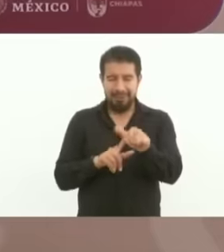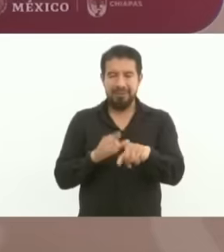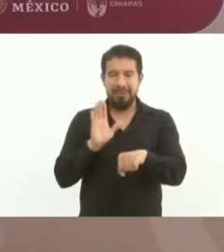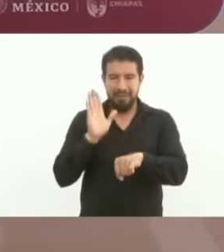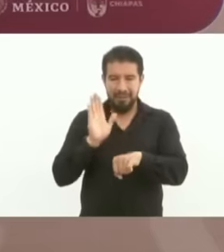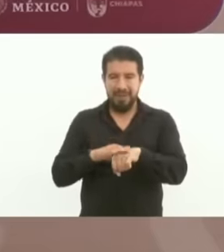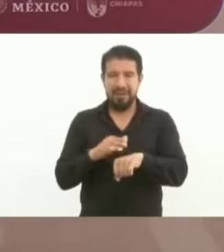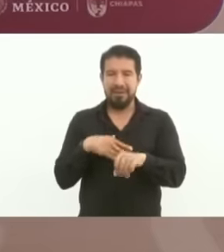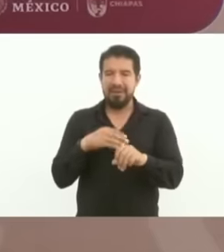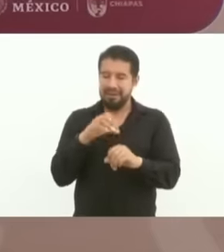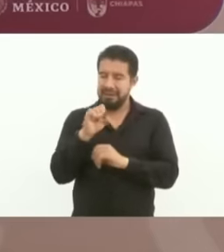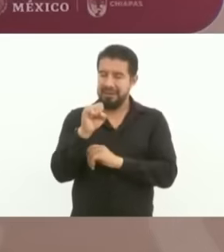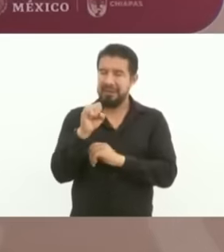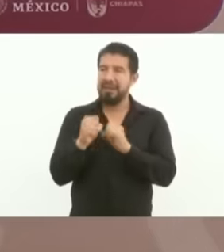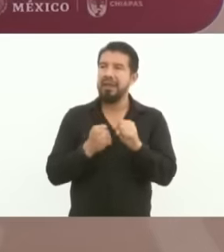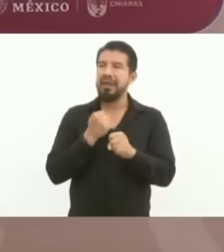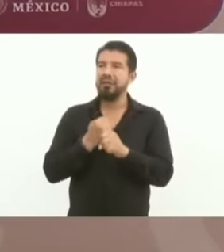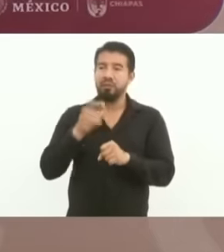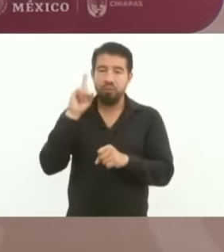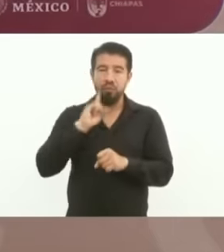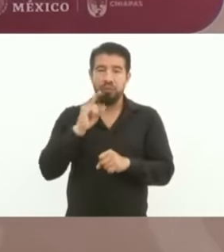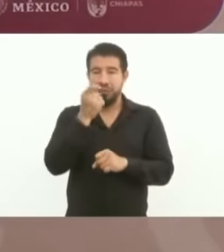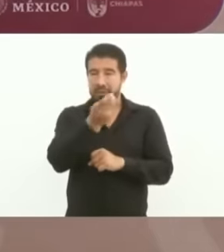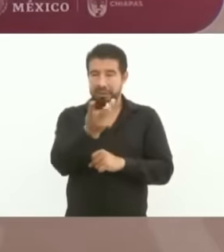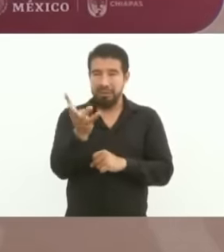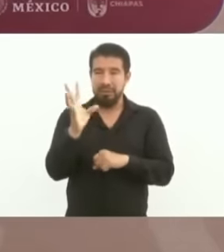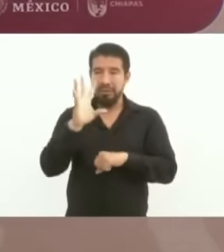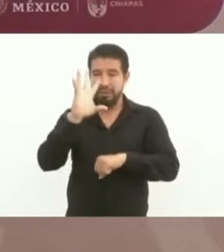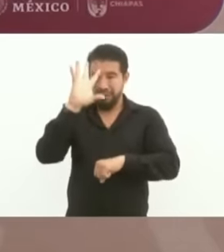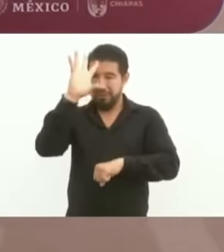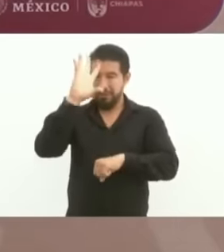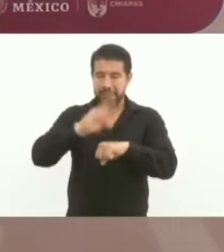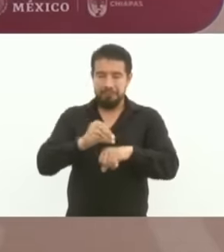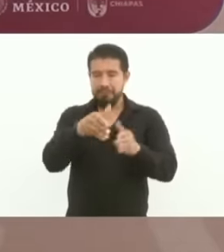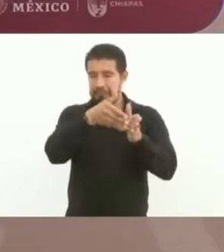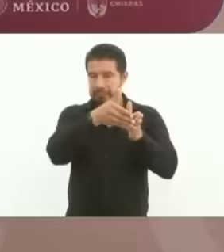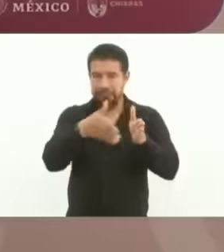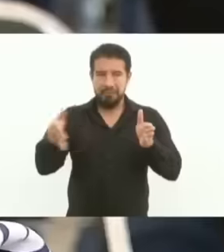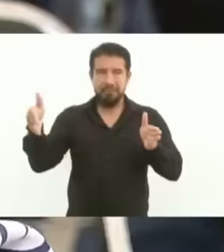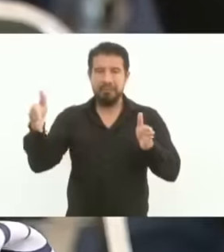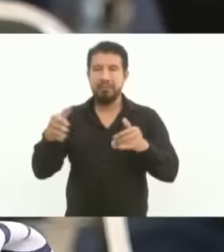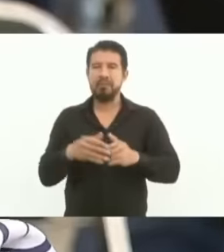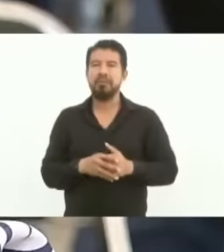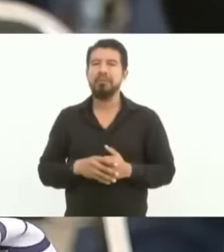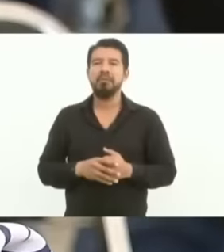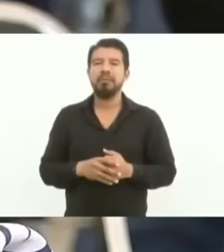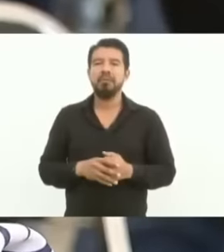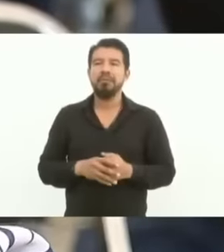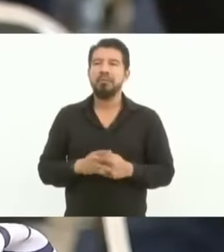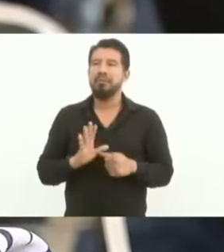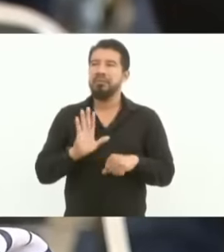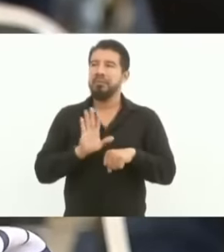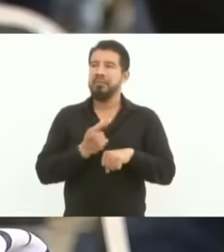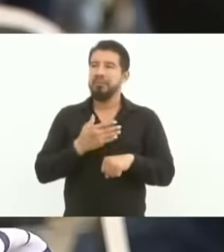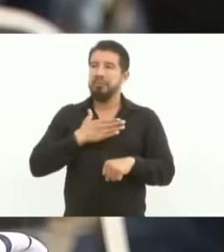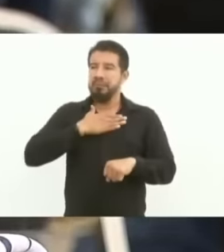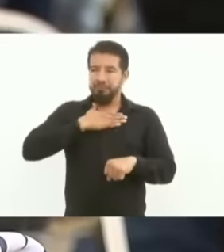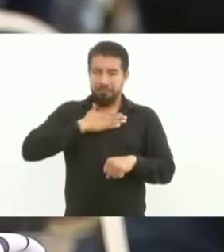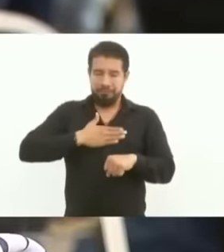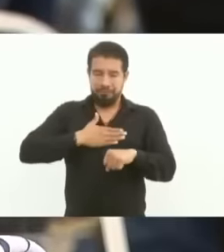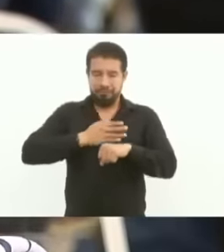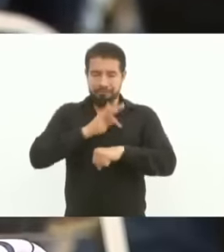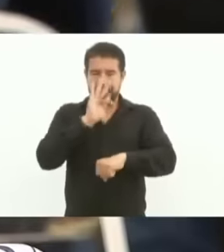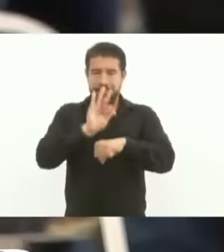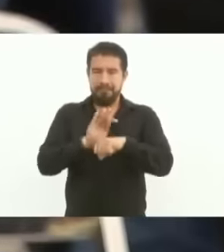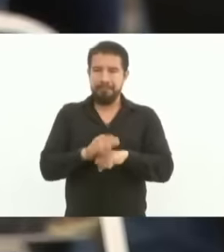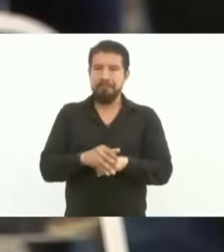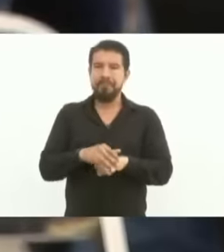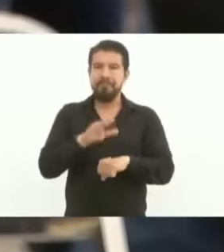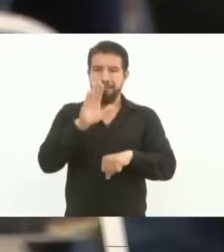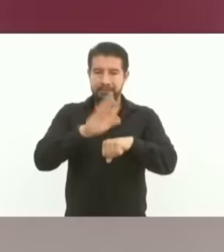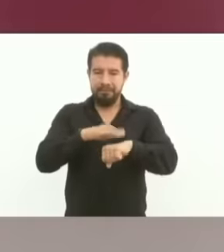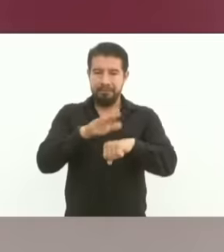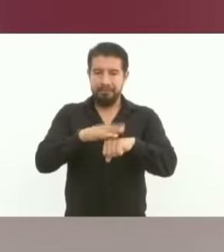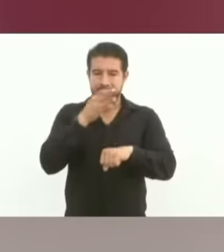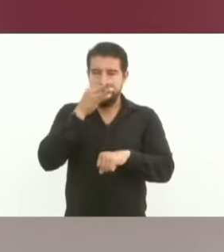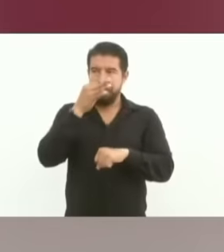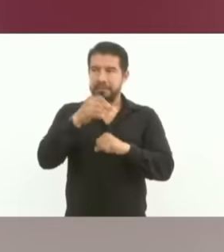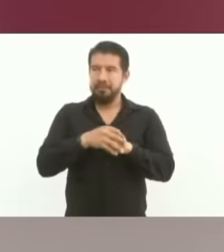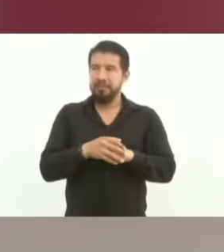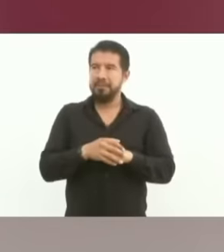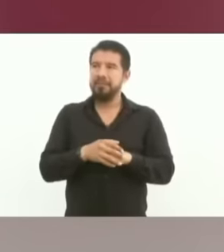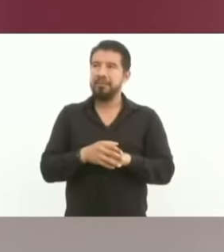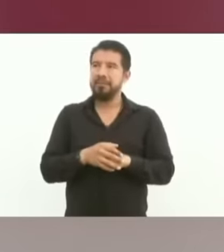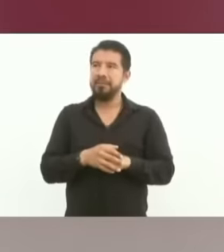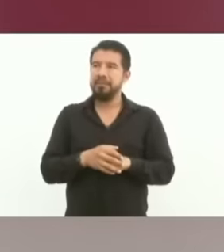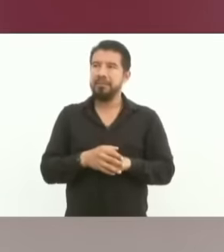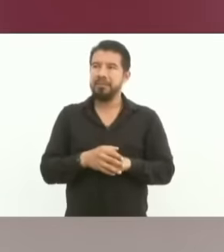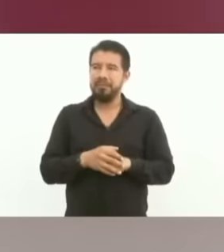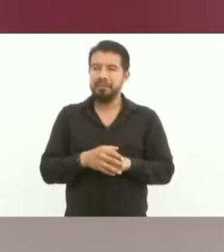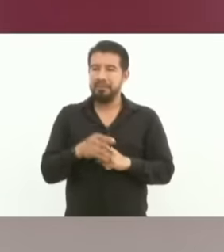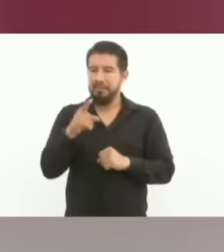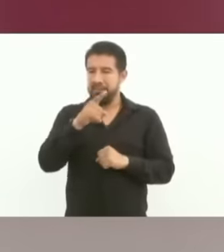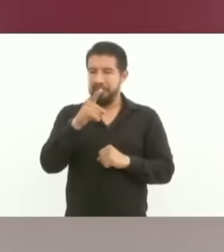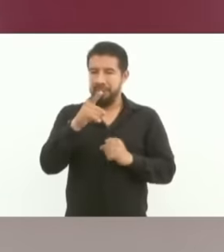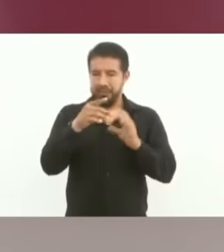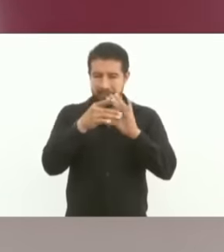women's time because there's going to be justice as soon as I tell them. They tell it like that because they think